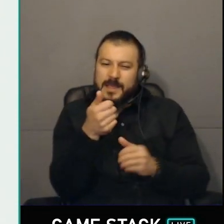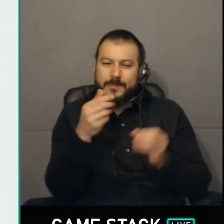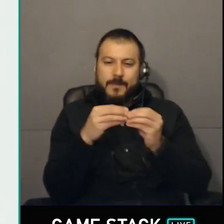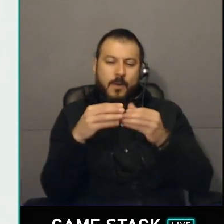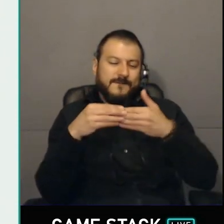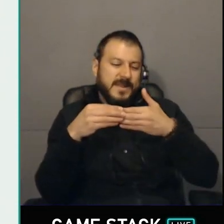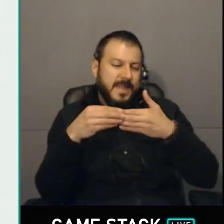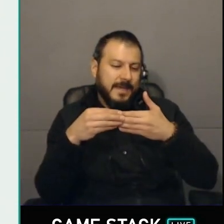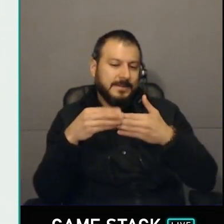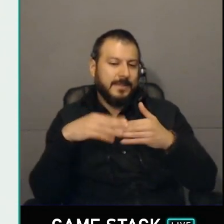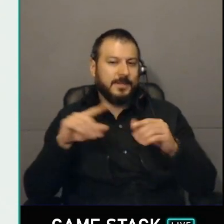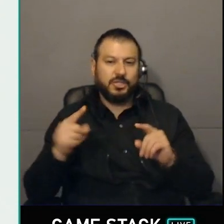to everything.